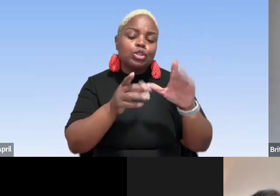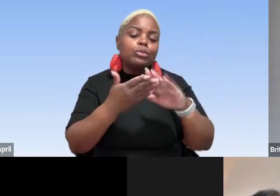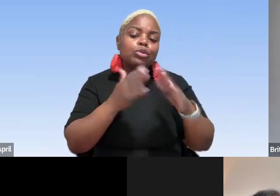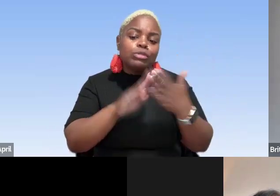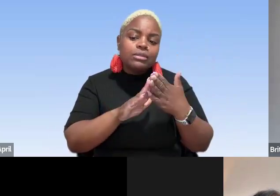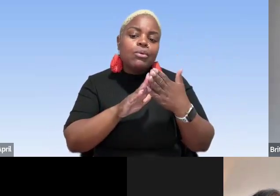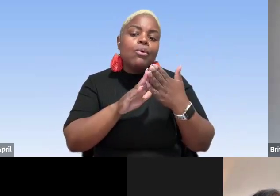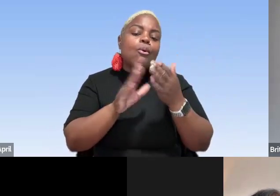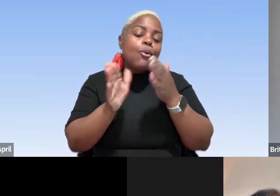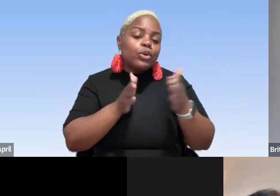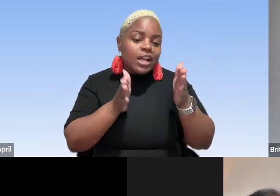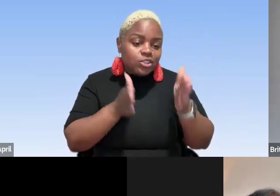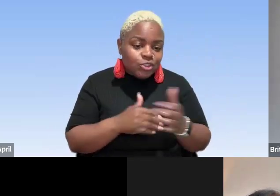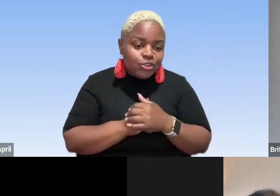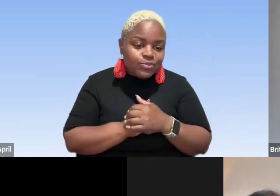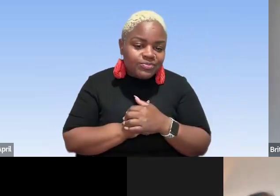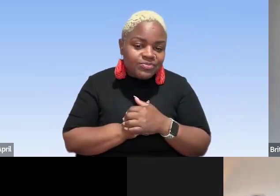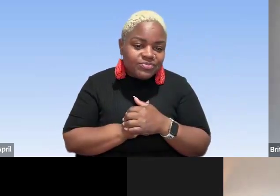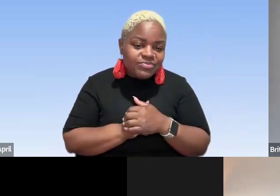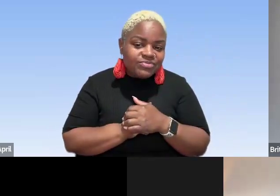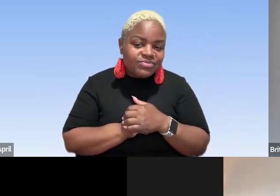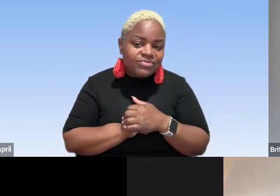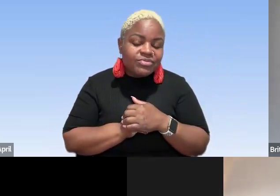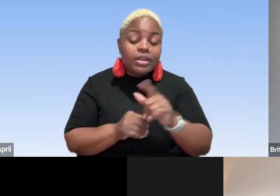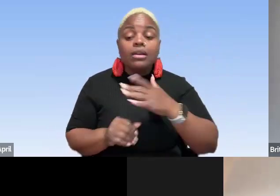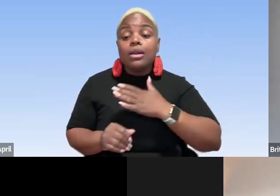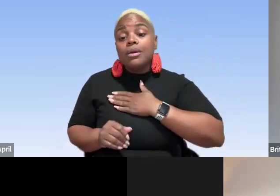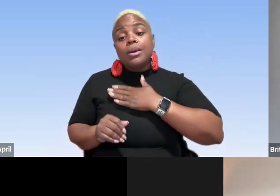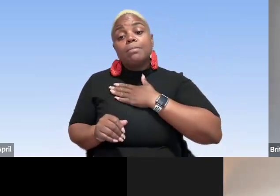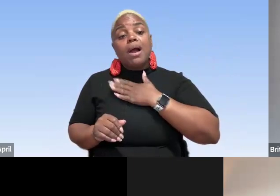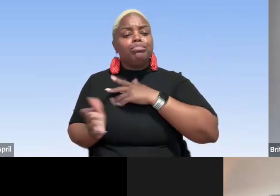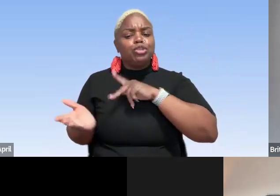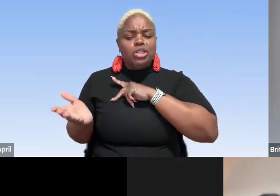Um, my personal relationship with care work, I feel, uh,